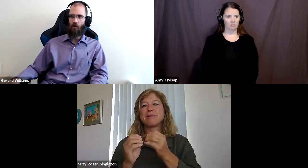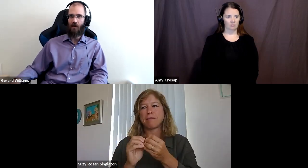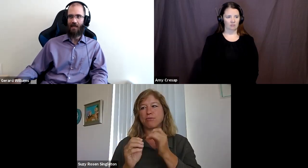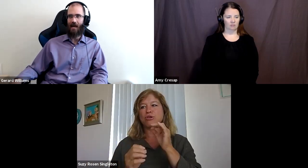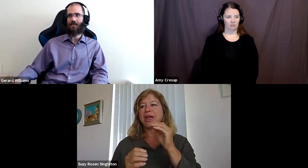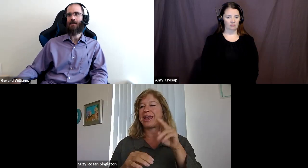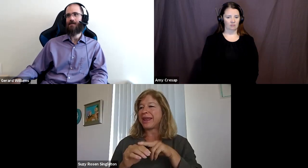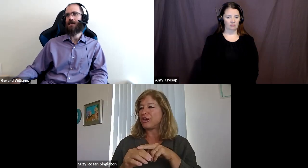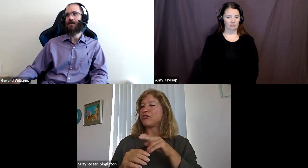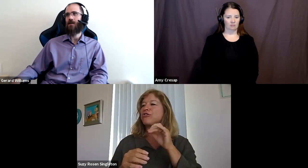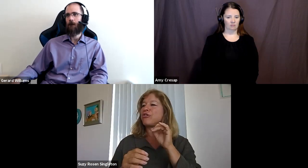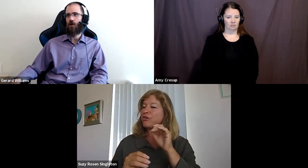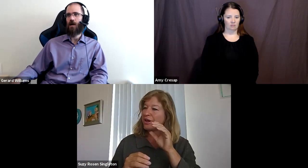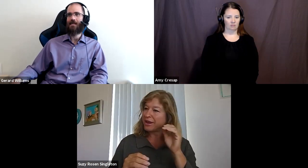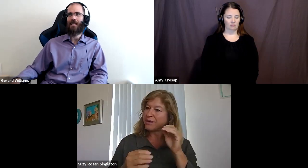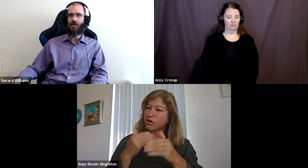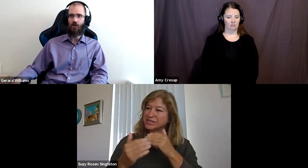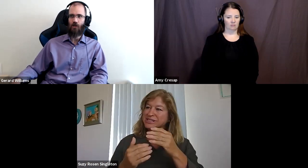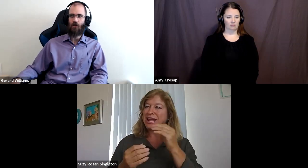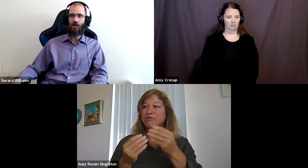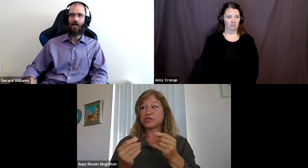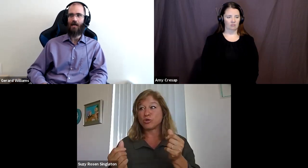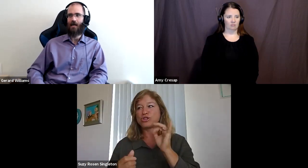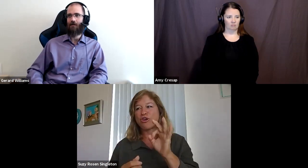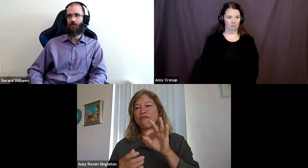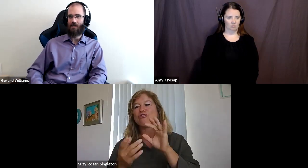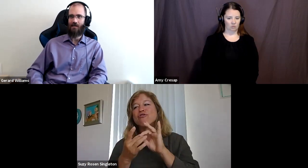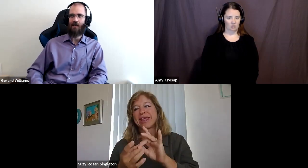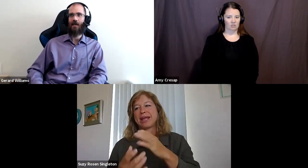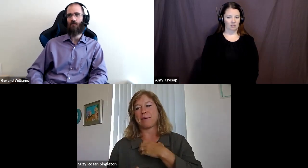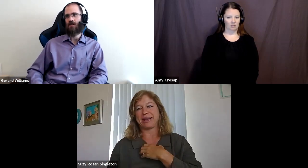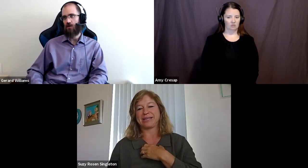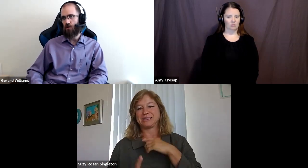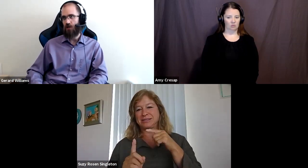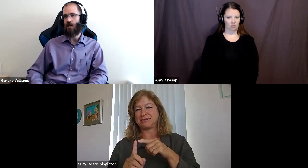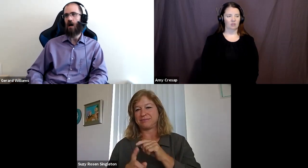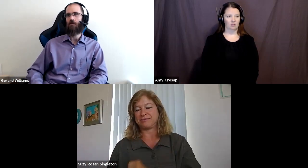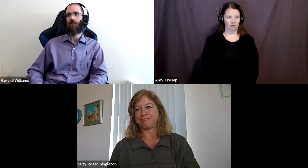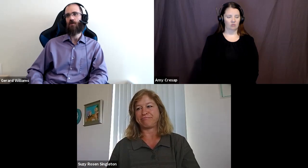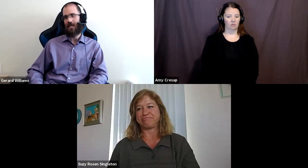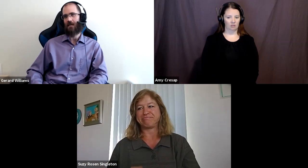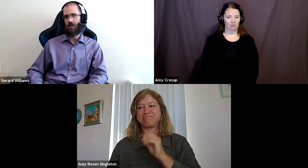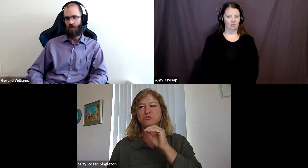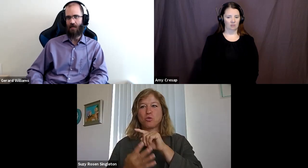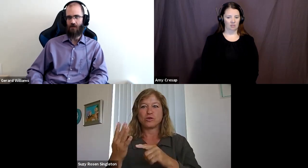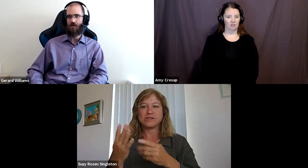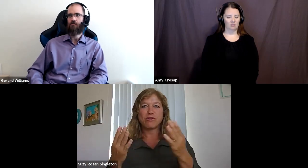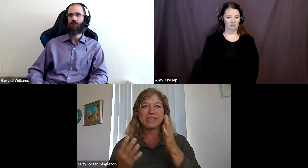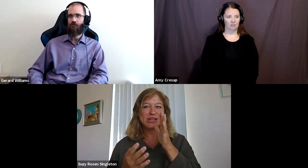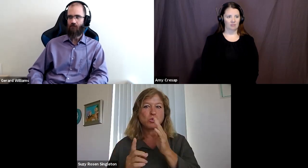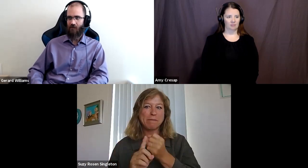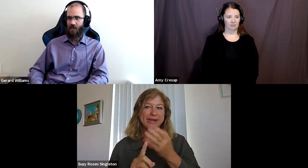Fourth and last is the number and nature and process and resolution of related complaints.